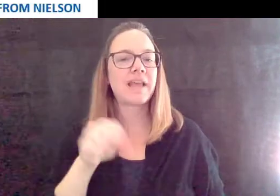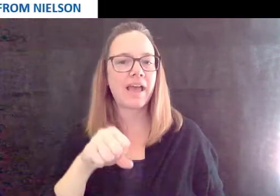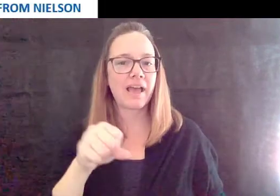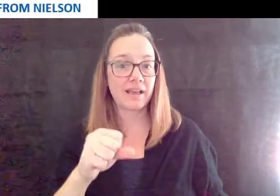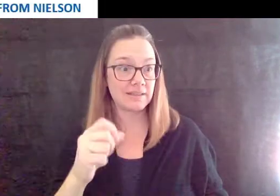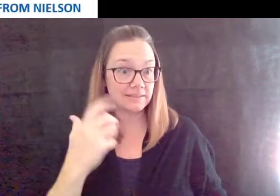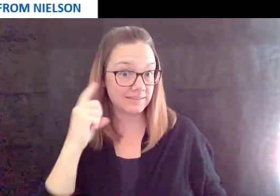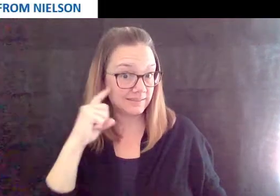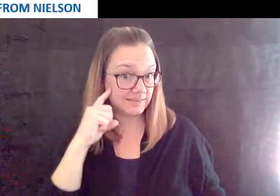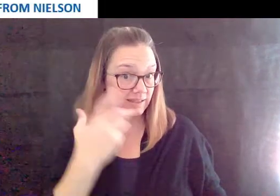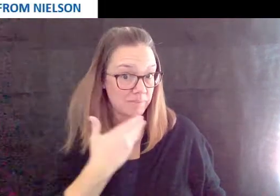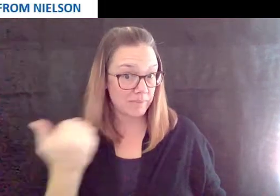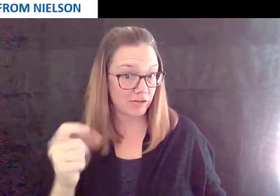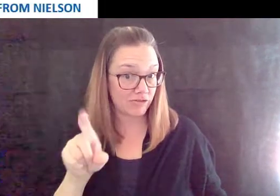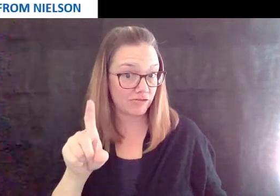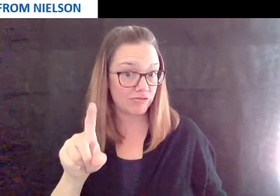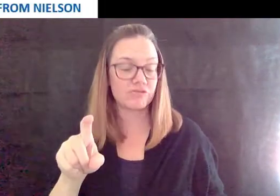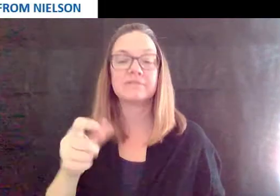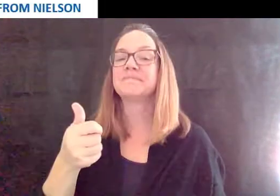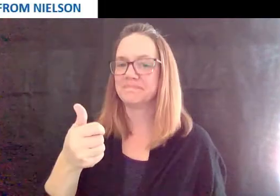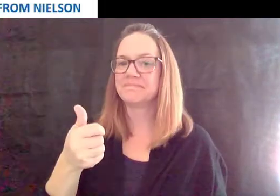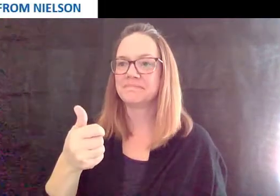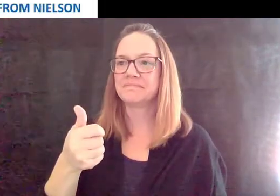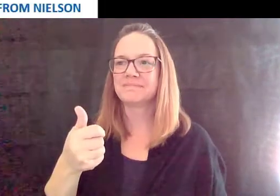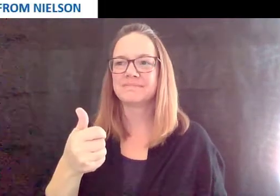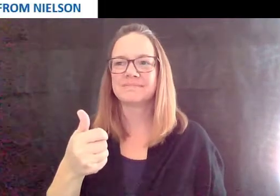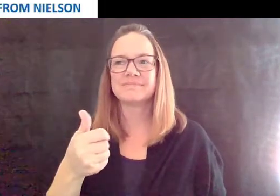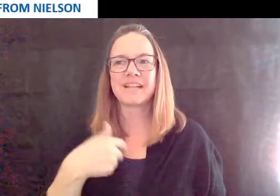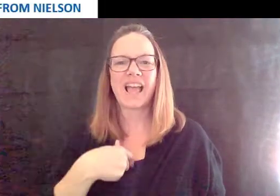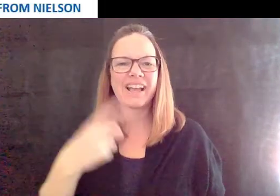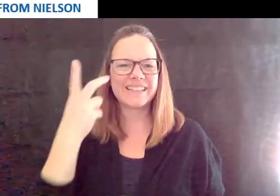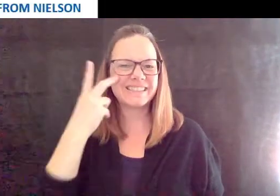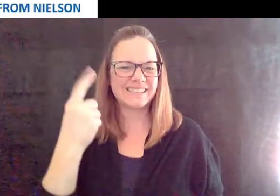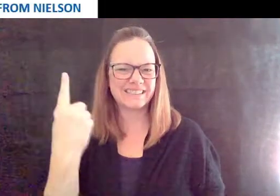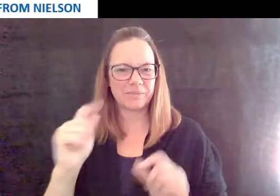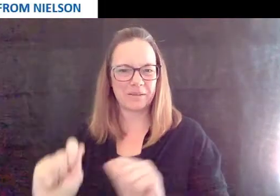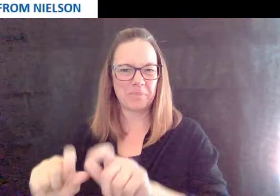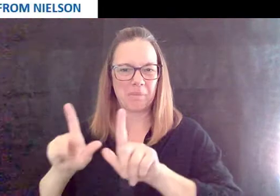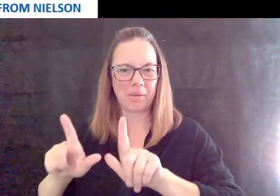Yeah, how's that sound right now? Great. A little blip, I saw a thing pop up,